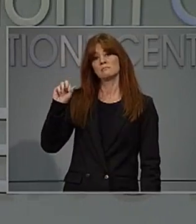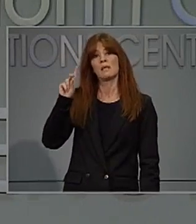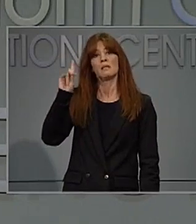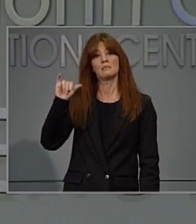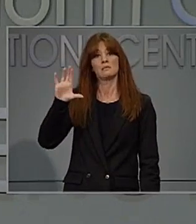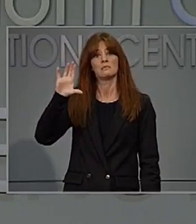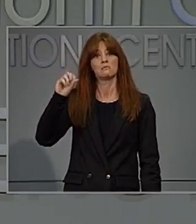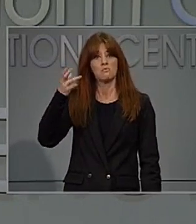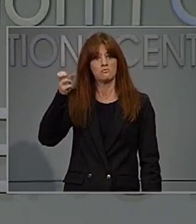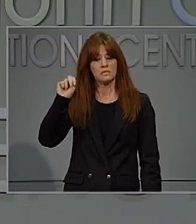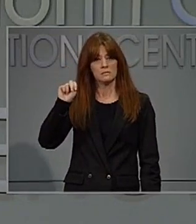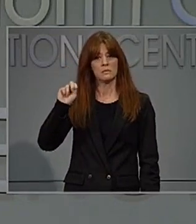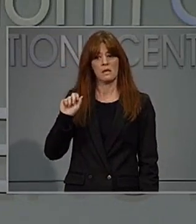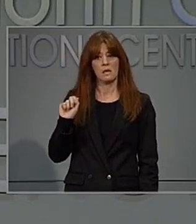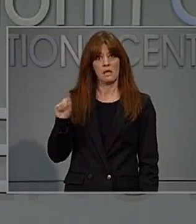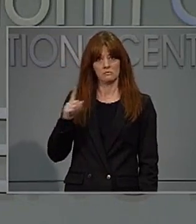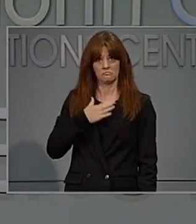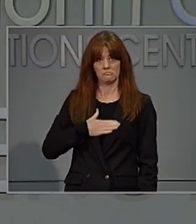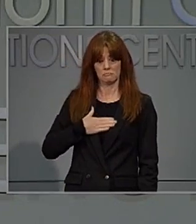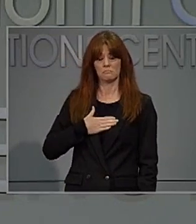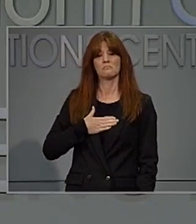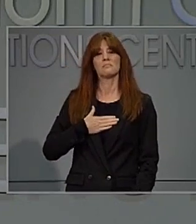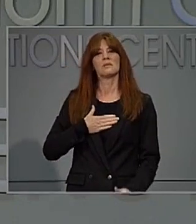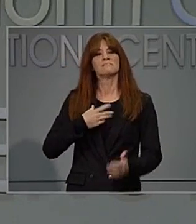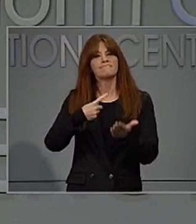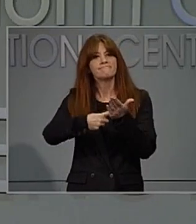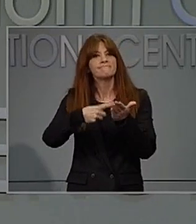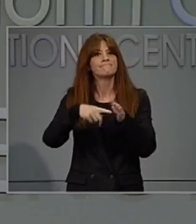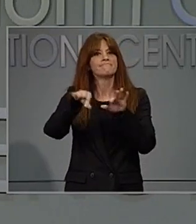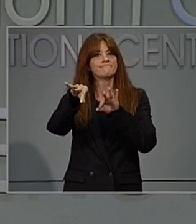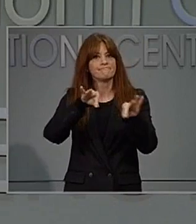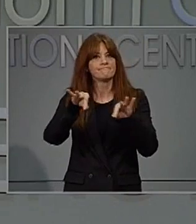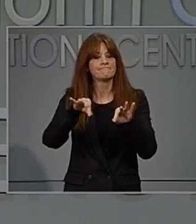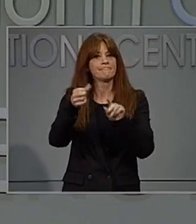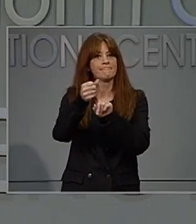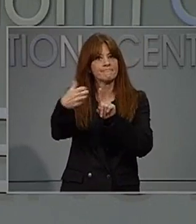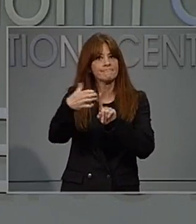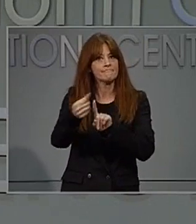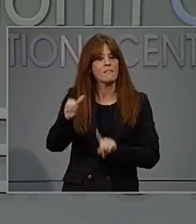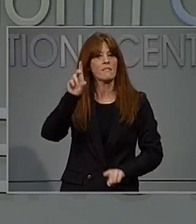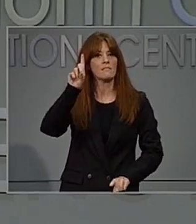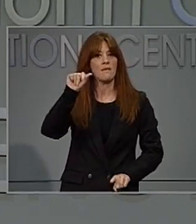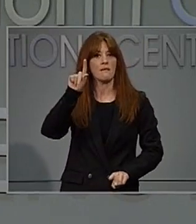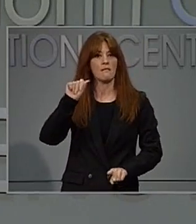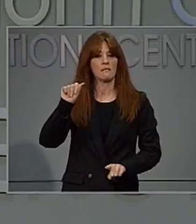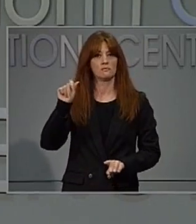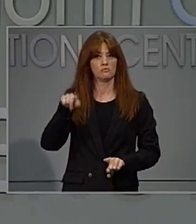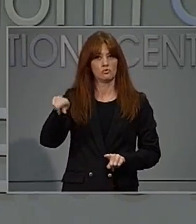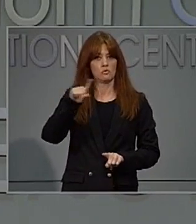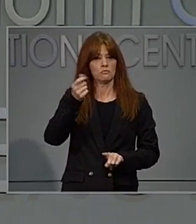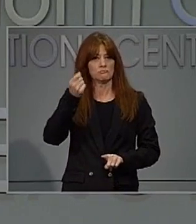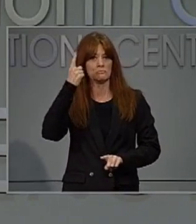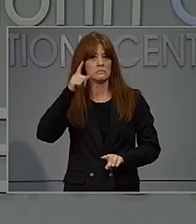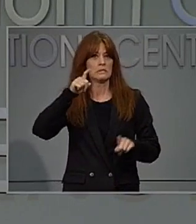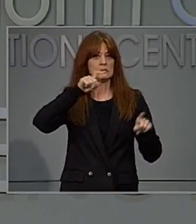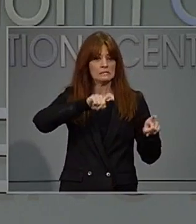FRIDAY. I WOULD FIRST LIKE TO ASK DR. MANDY COHEN, SECRETARY OF THE